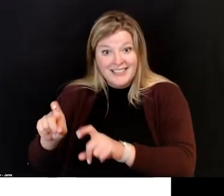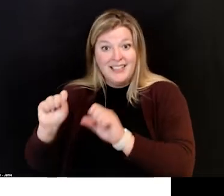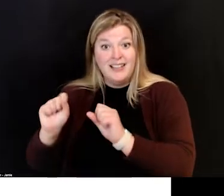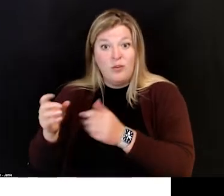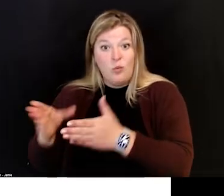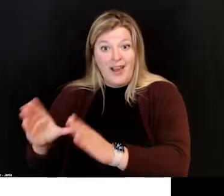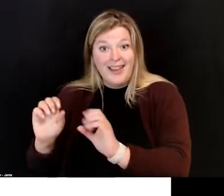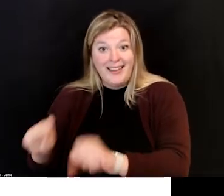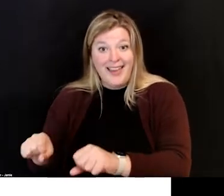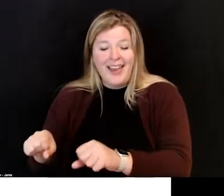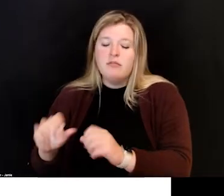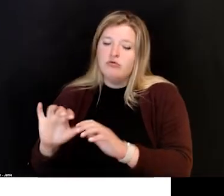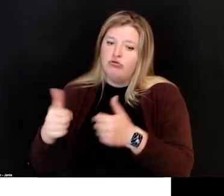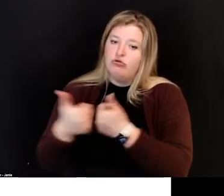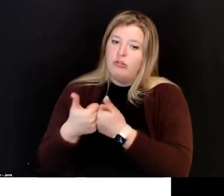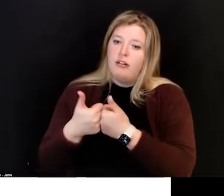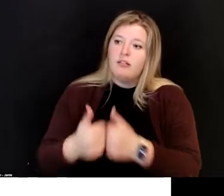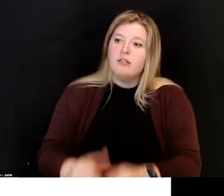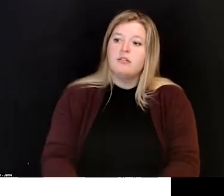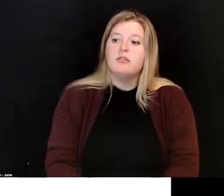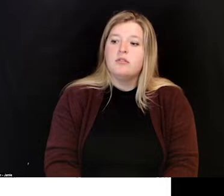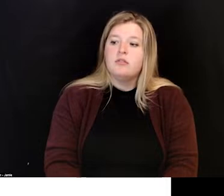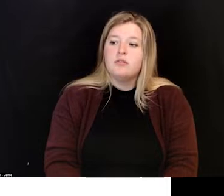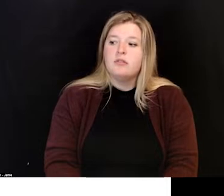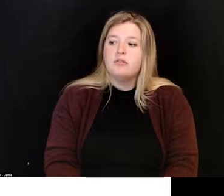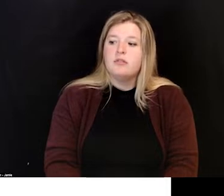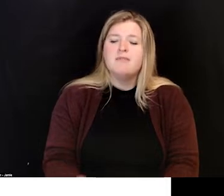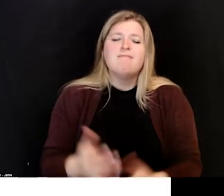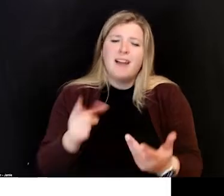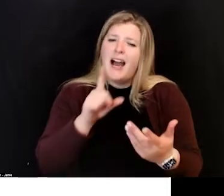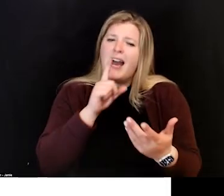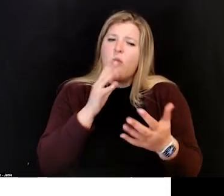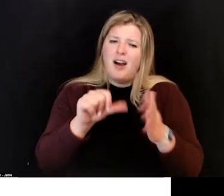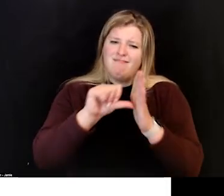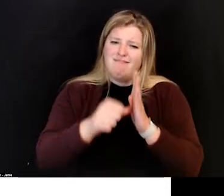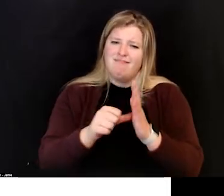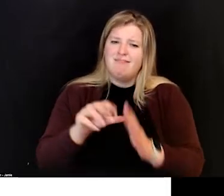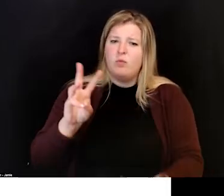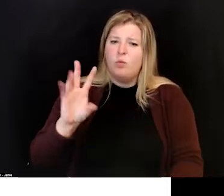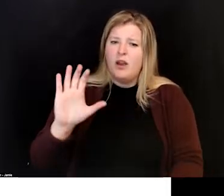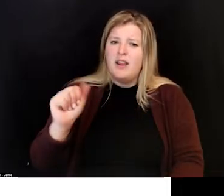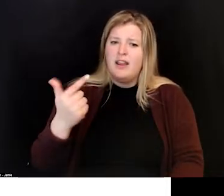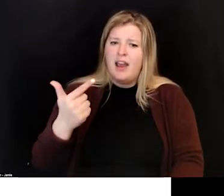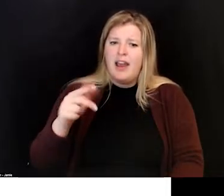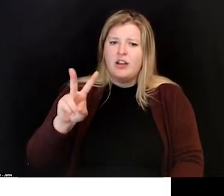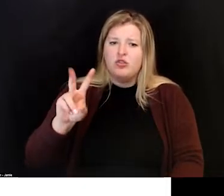I do, though, want to talk about kind of WCAG 2.1 'cause that's out; it's available. So if you'll go to the next slide,